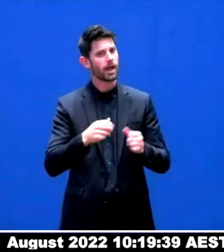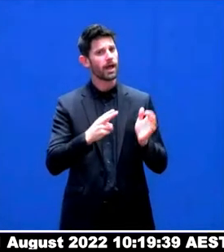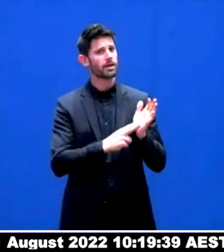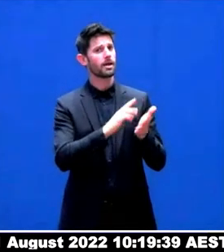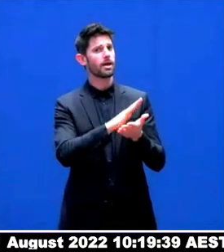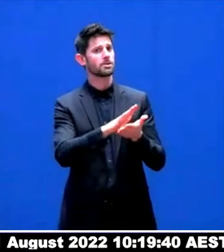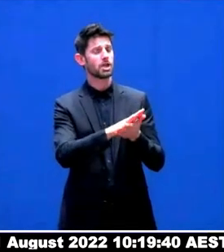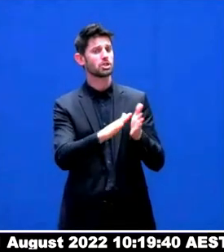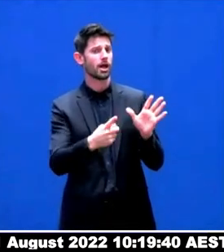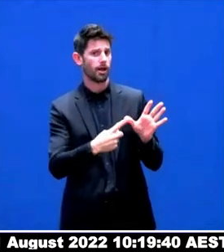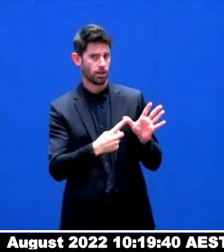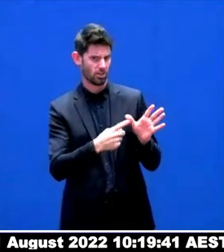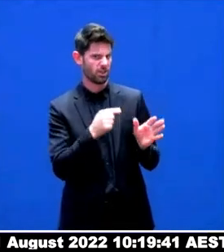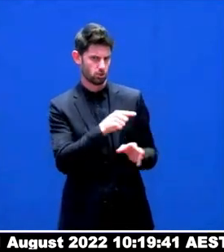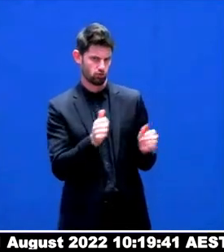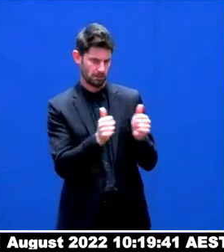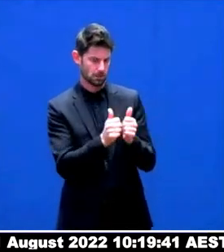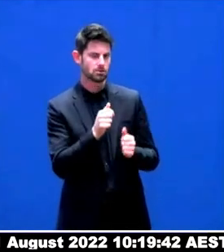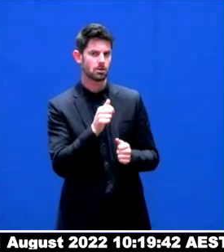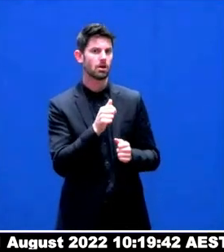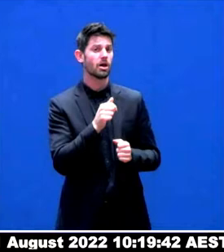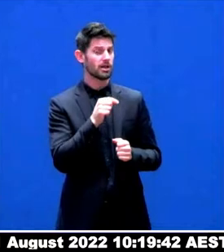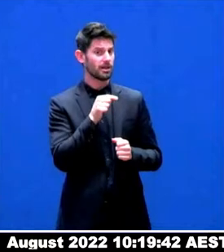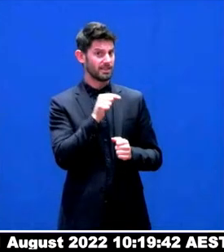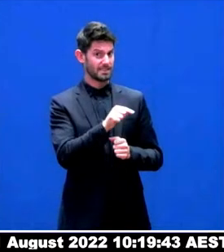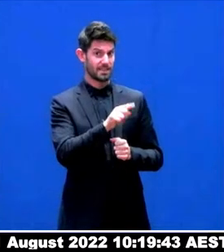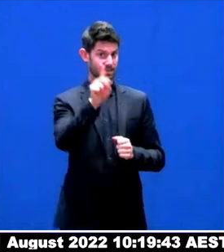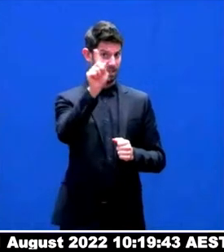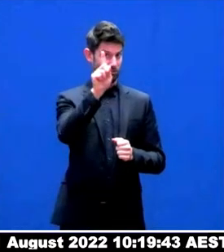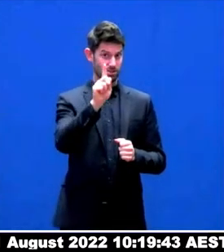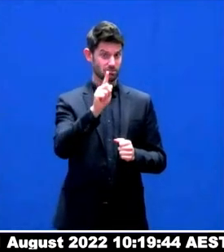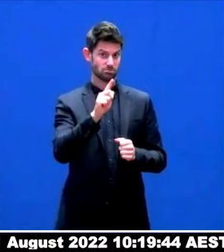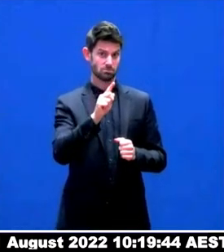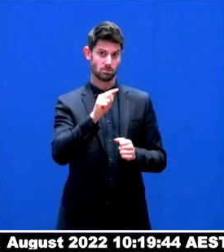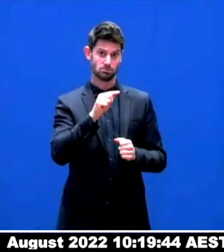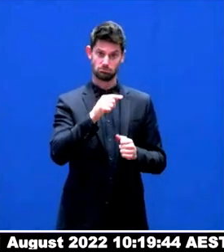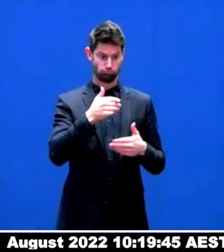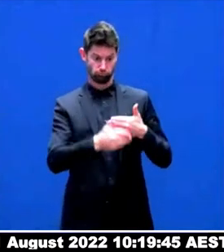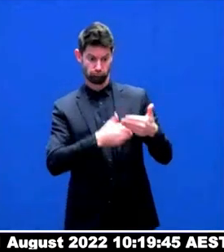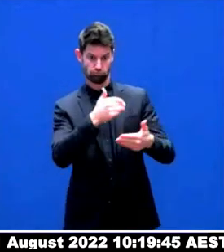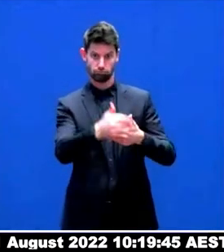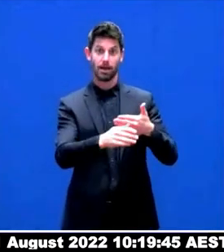Homelessness Agreement operates, it's currently said to be on foot until 30 June